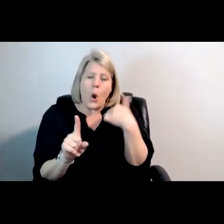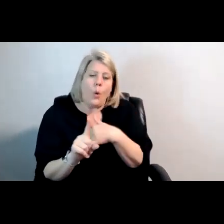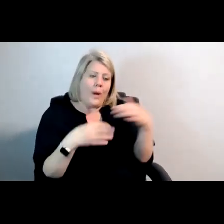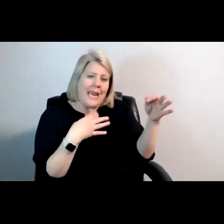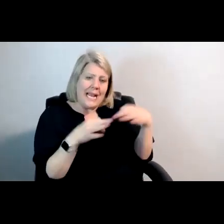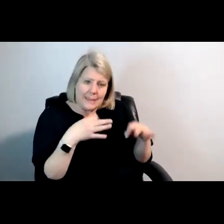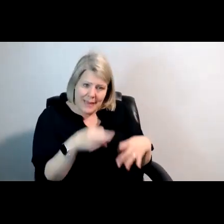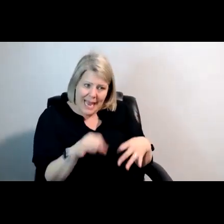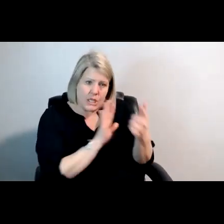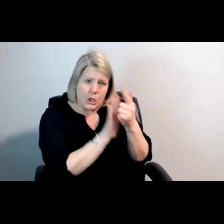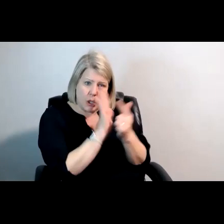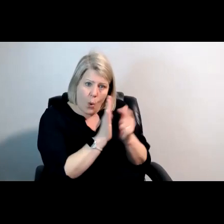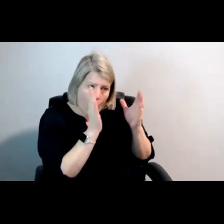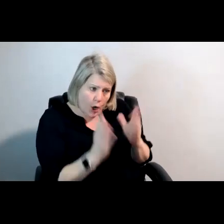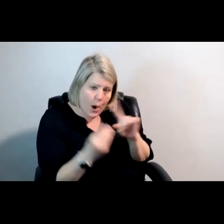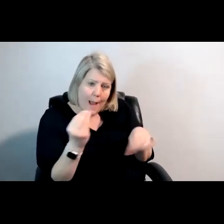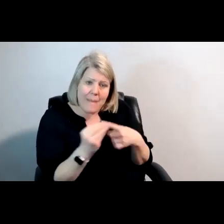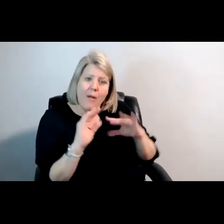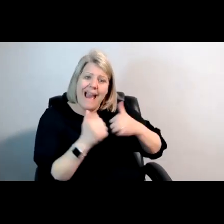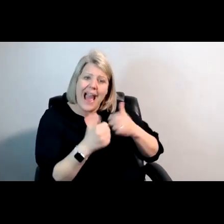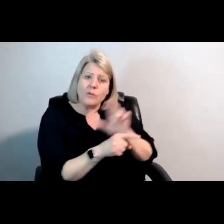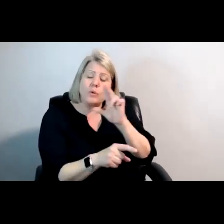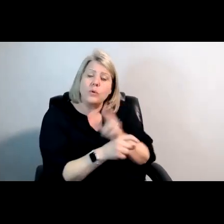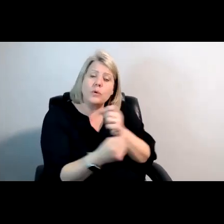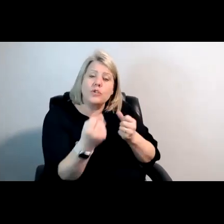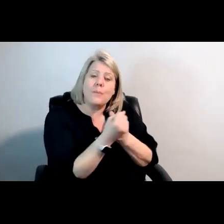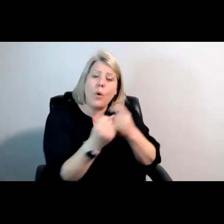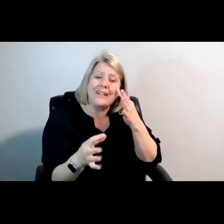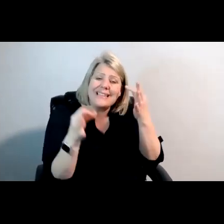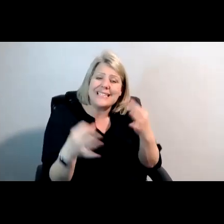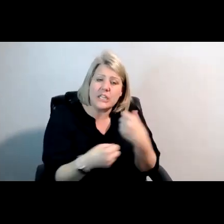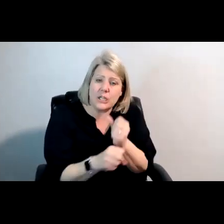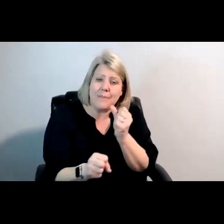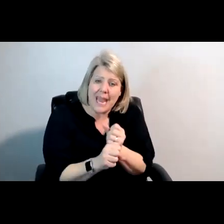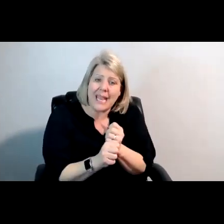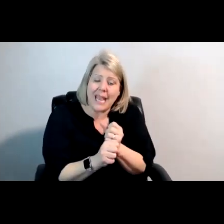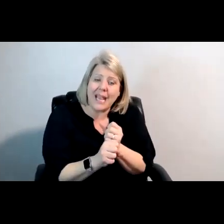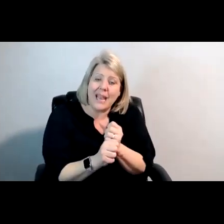how supported decision-making was used for Susie, how she was already using it.